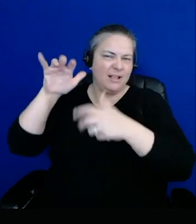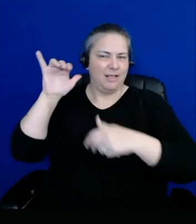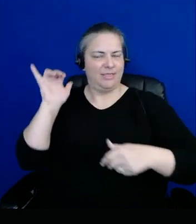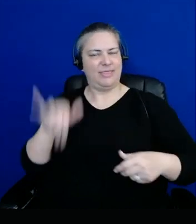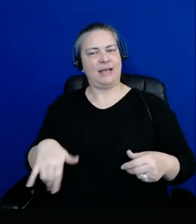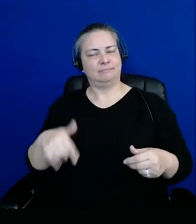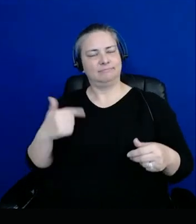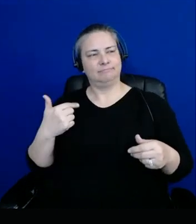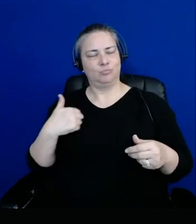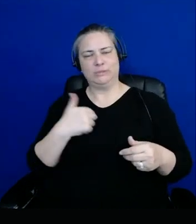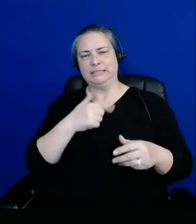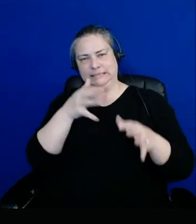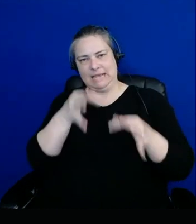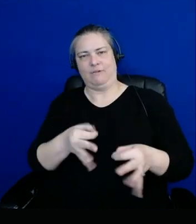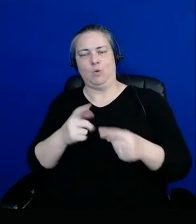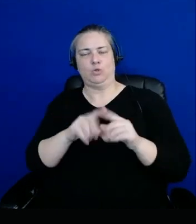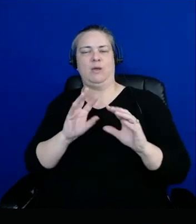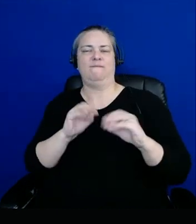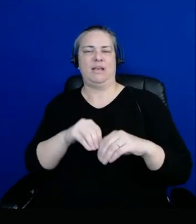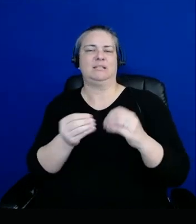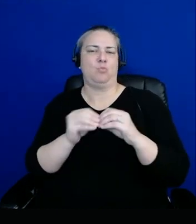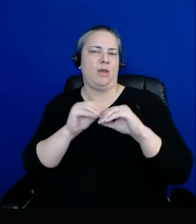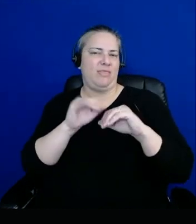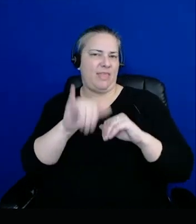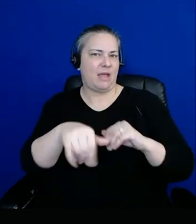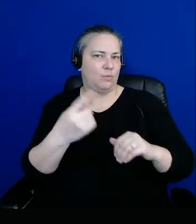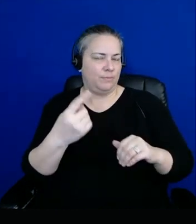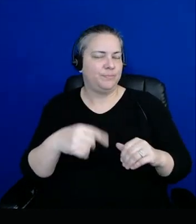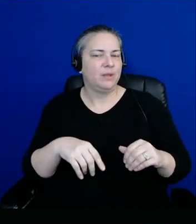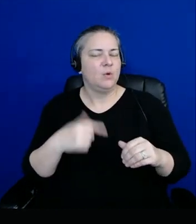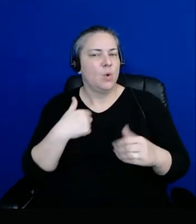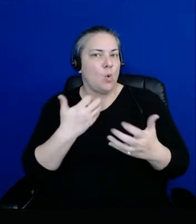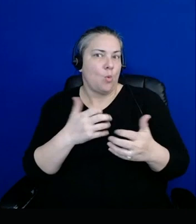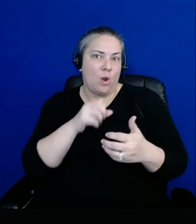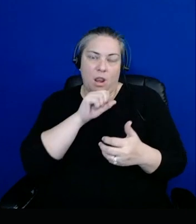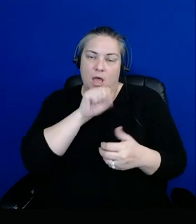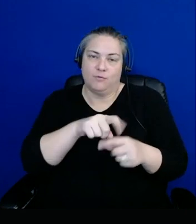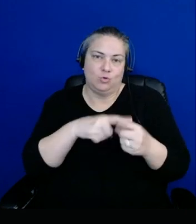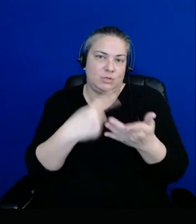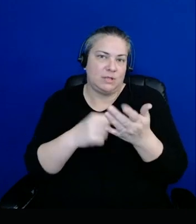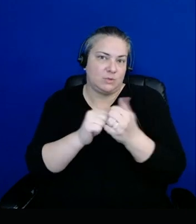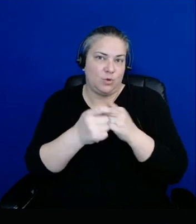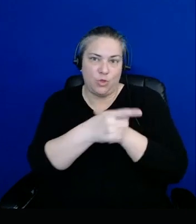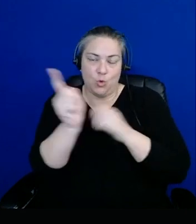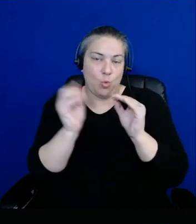again, is something that we definitely want to invest in more, and love to talk to you more about.